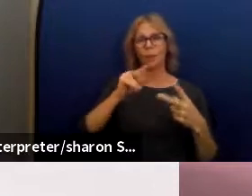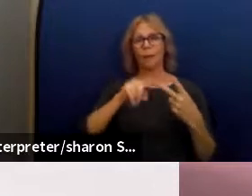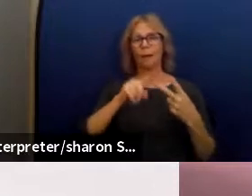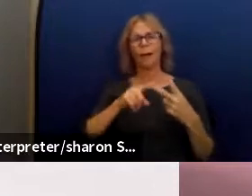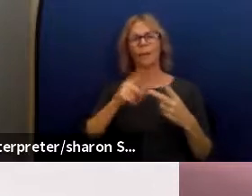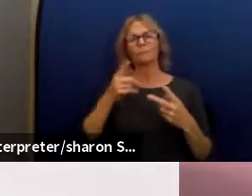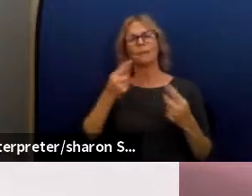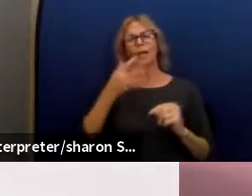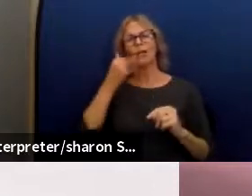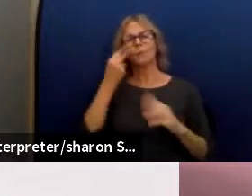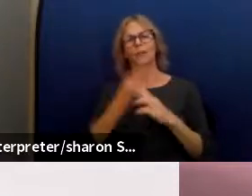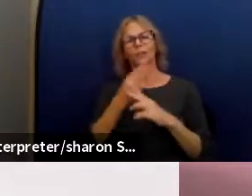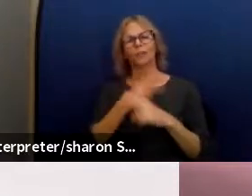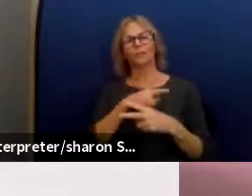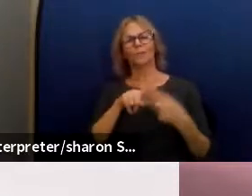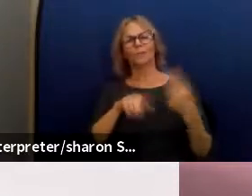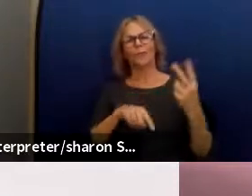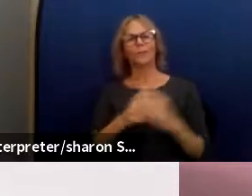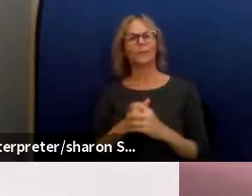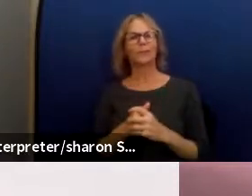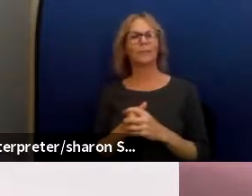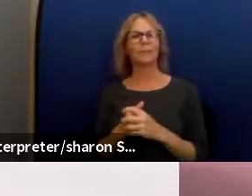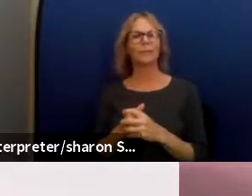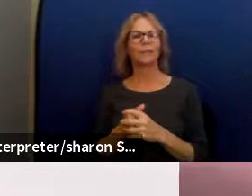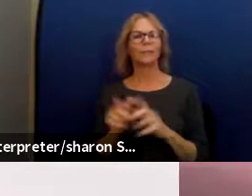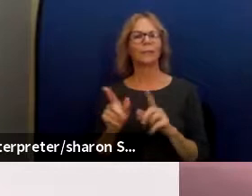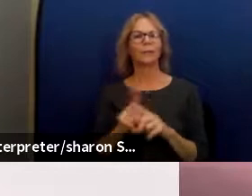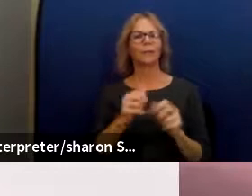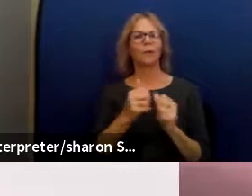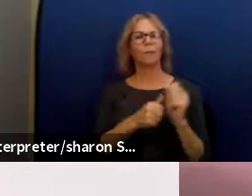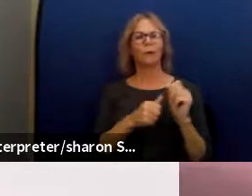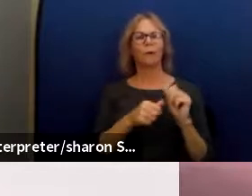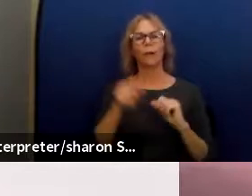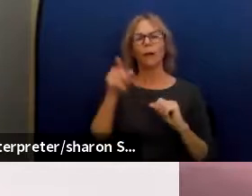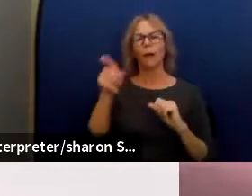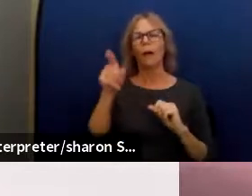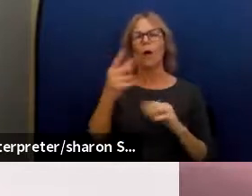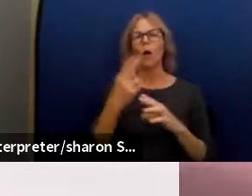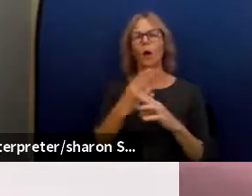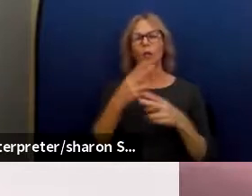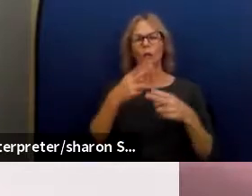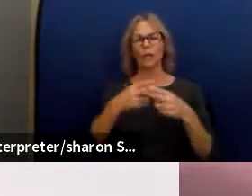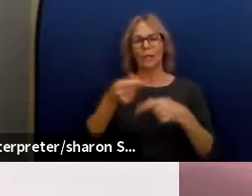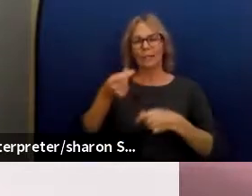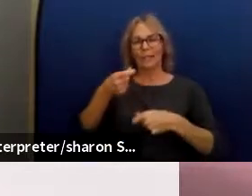new name and pronoun. You should also avoid pointing, or using the person's name in place of their pronouns unless they ask for this,